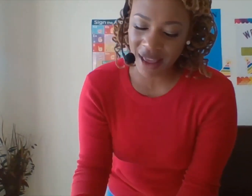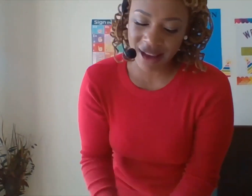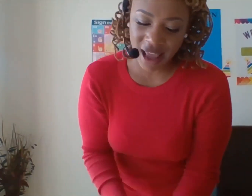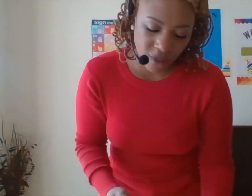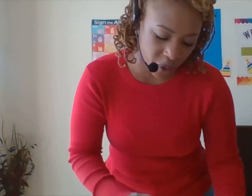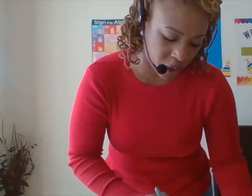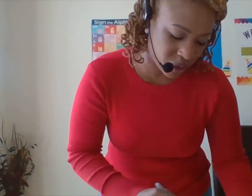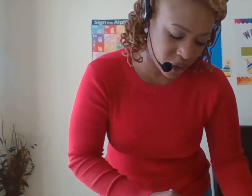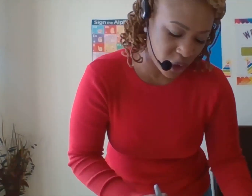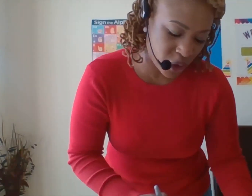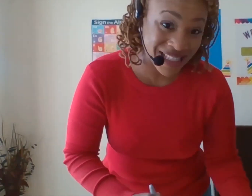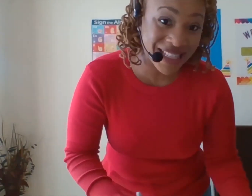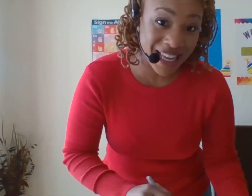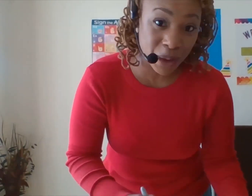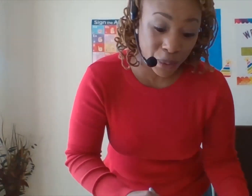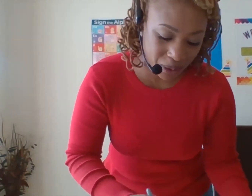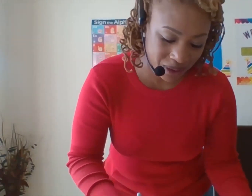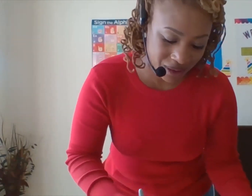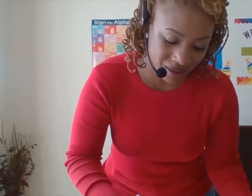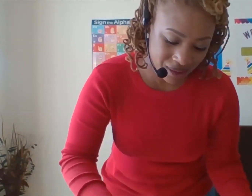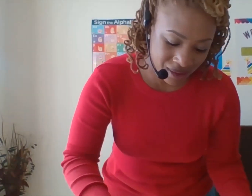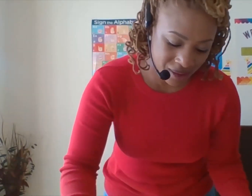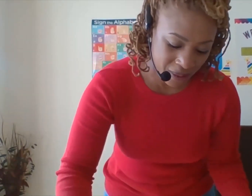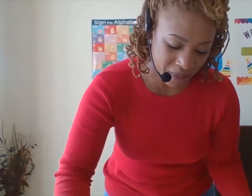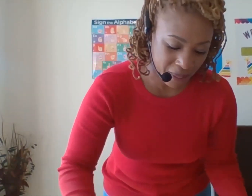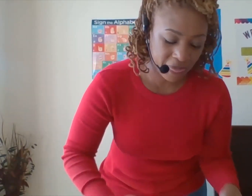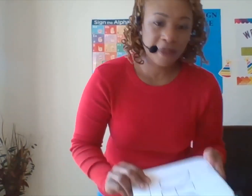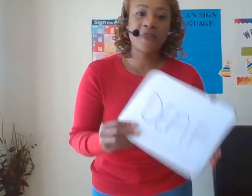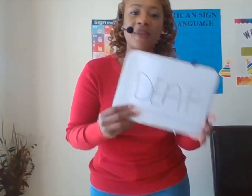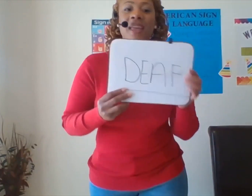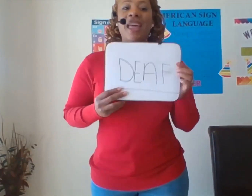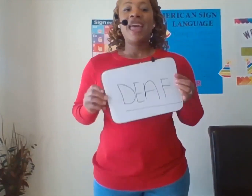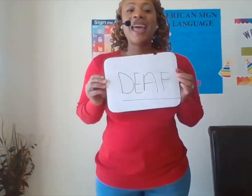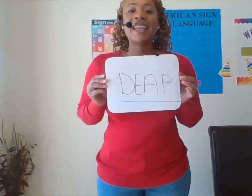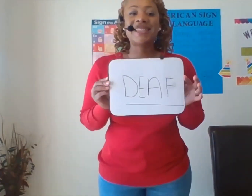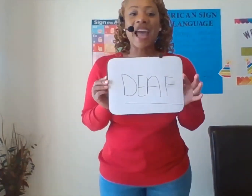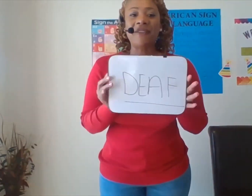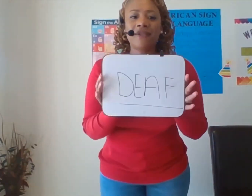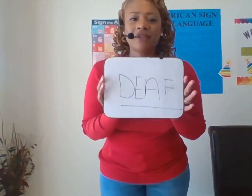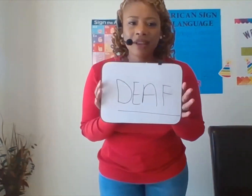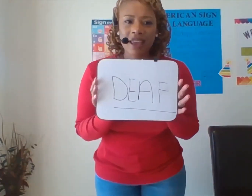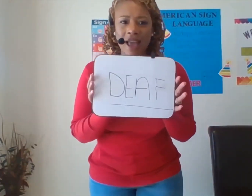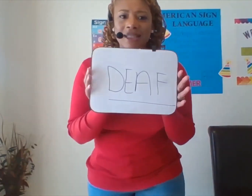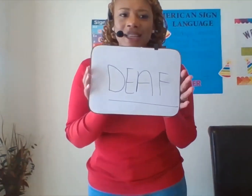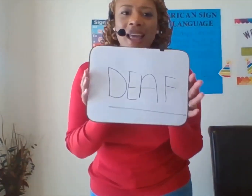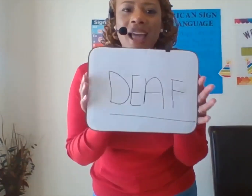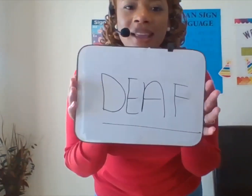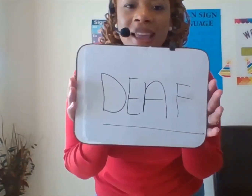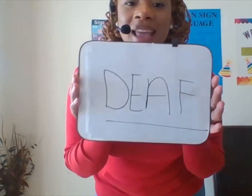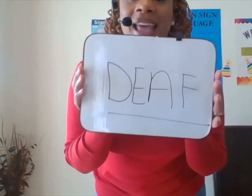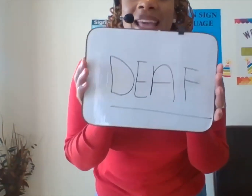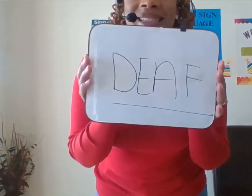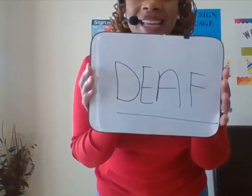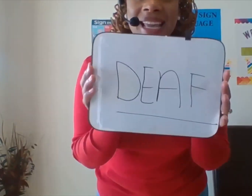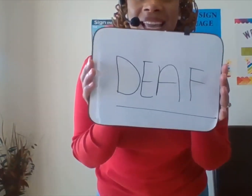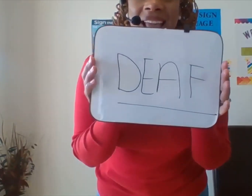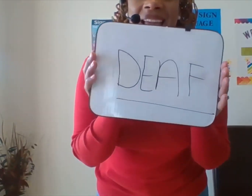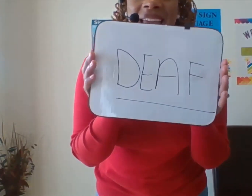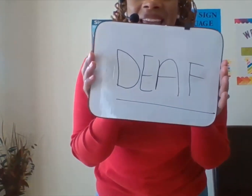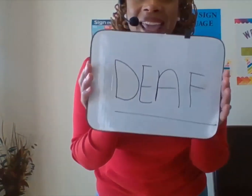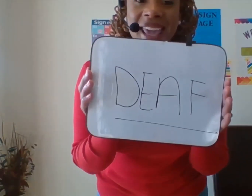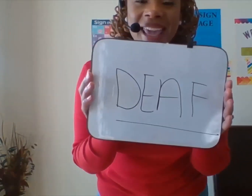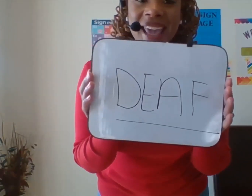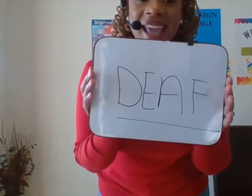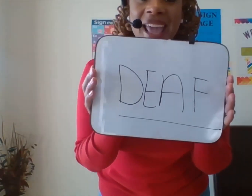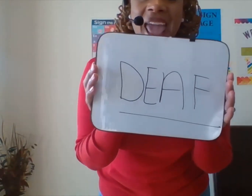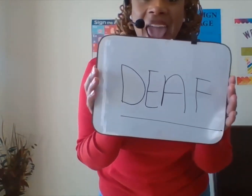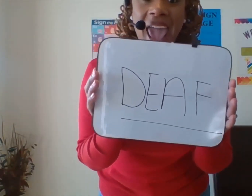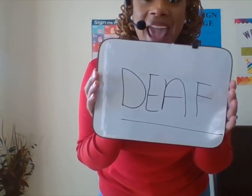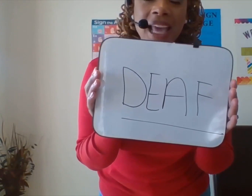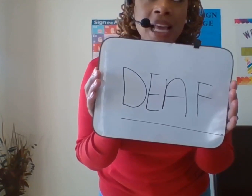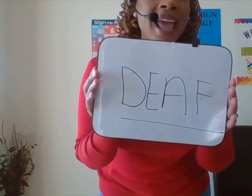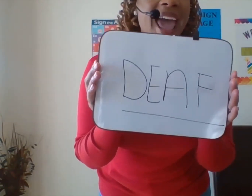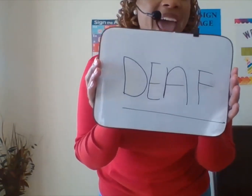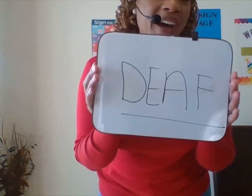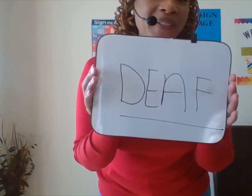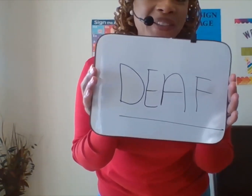that down for you so you can see the word deaf hey I see that D is a F